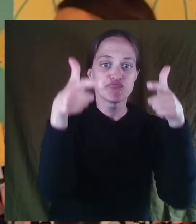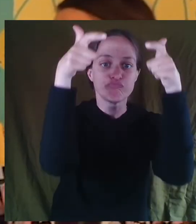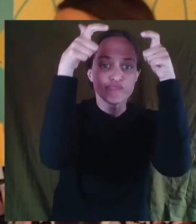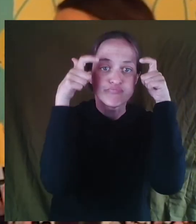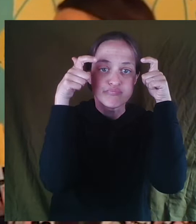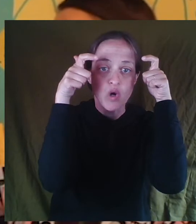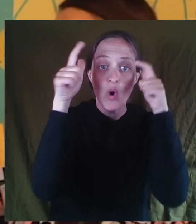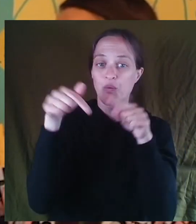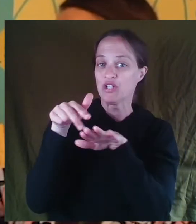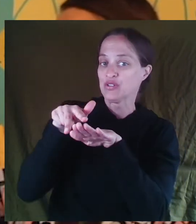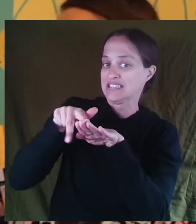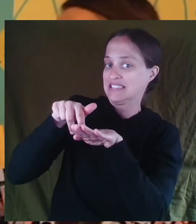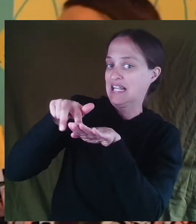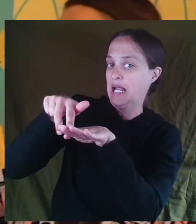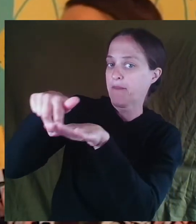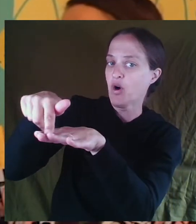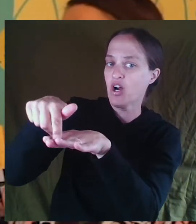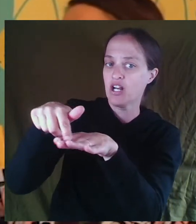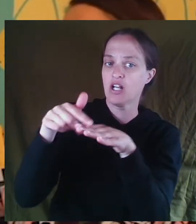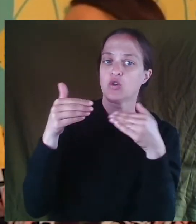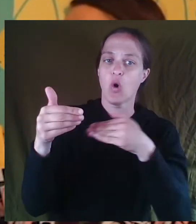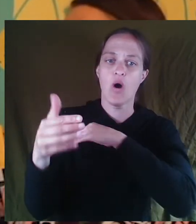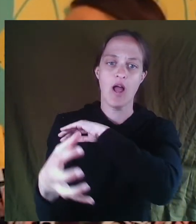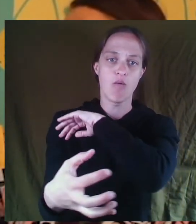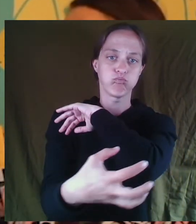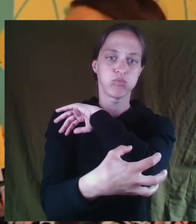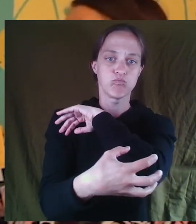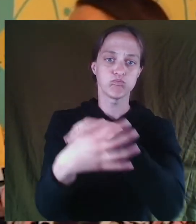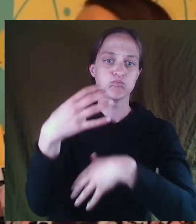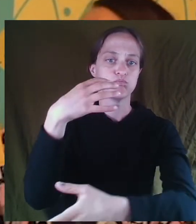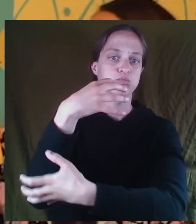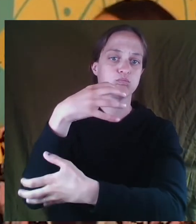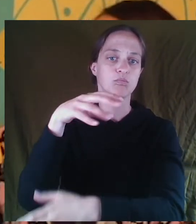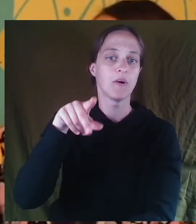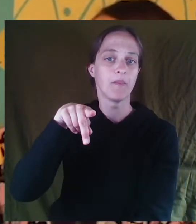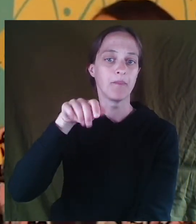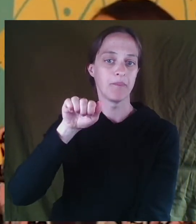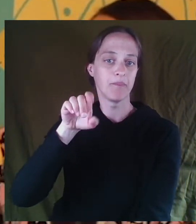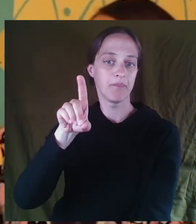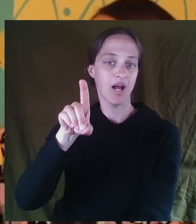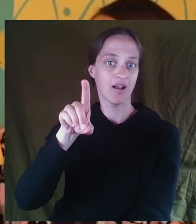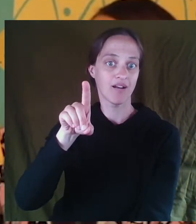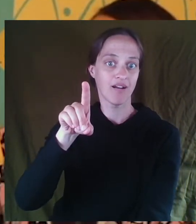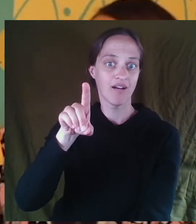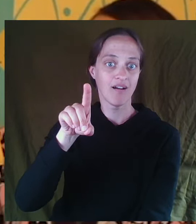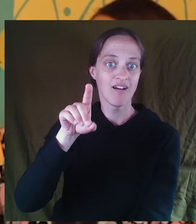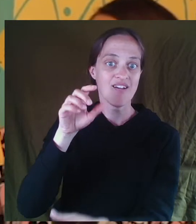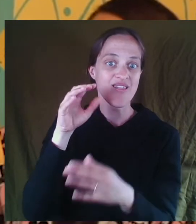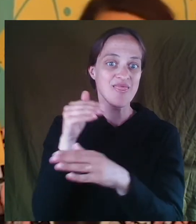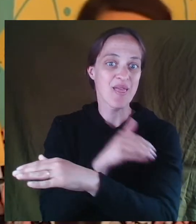Wear elbow and knee pads when you skate on skateboards. What muscles work the hardest?